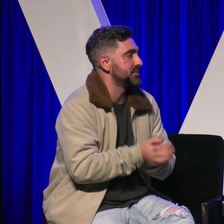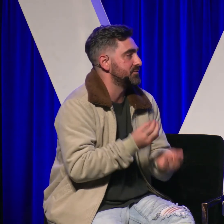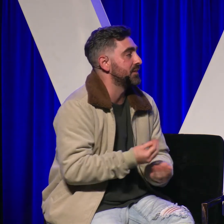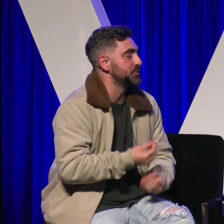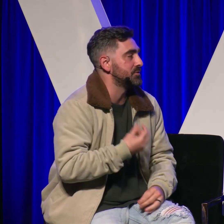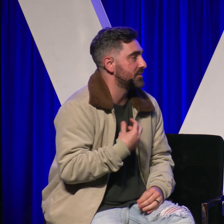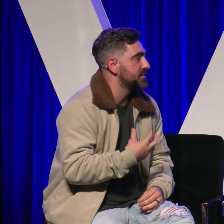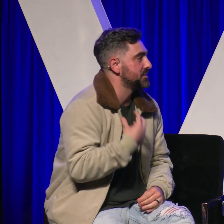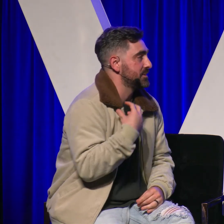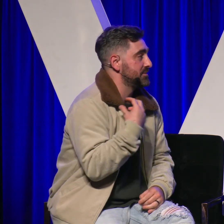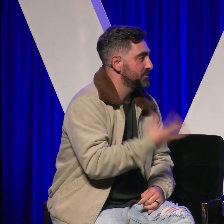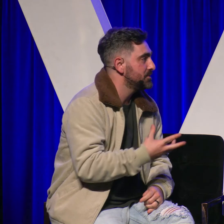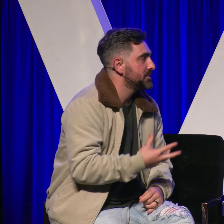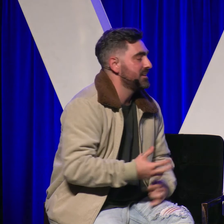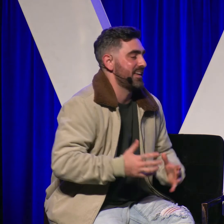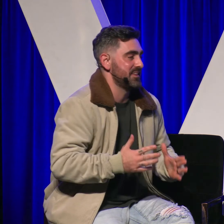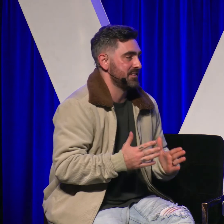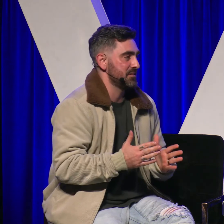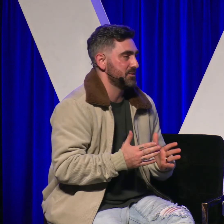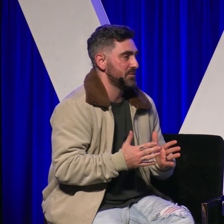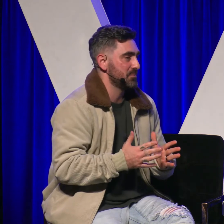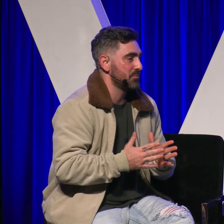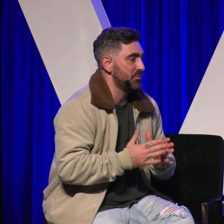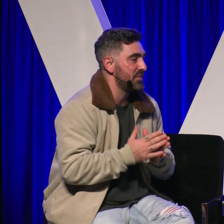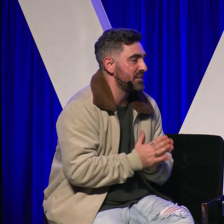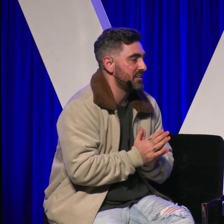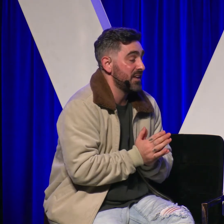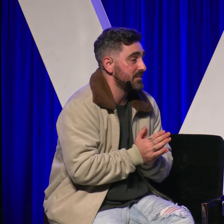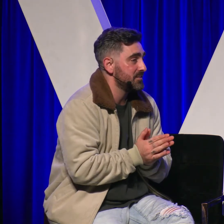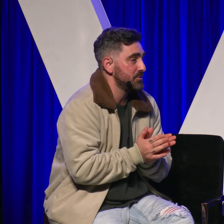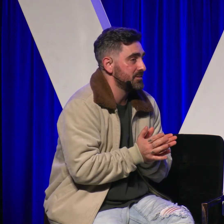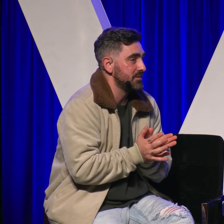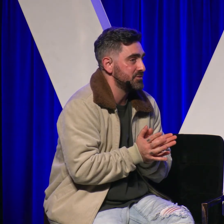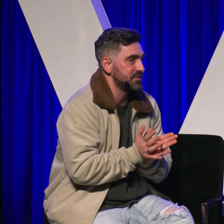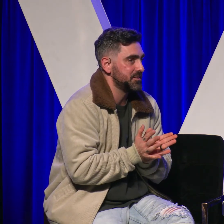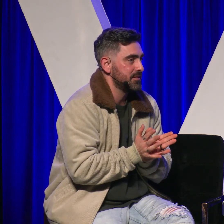the value of everything that we do. And then, I think you can just,